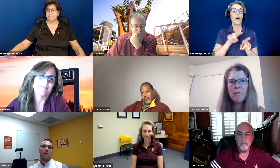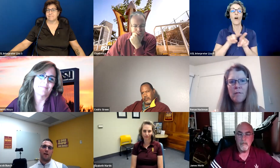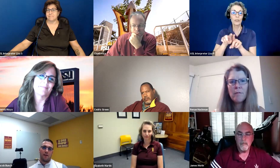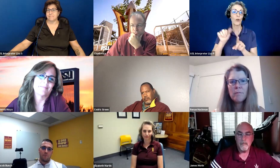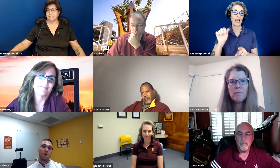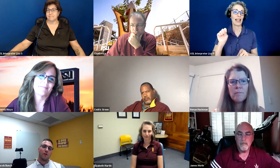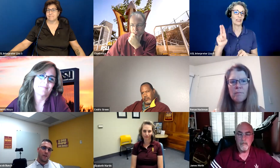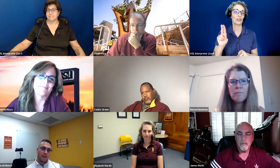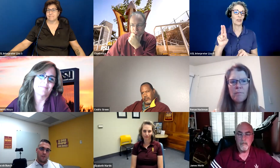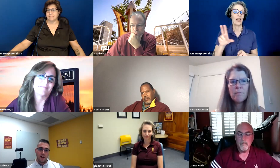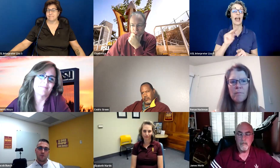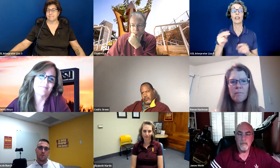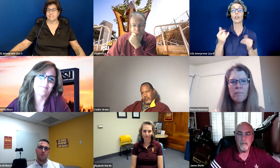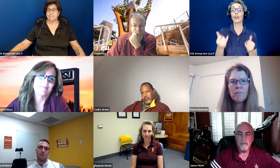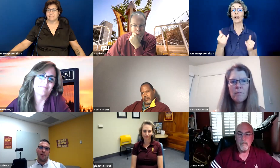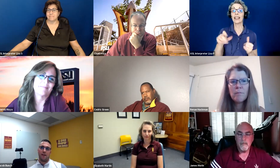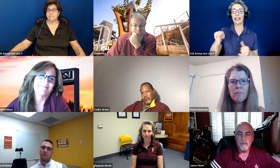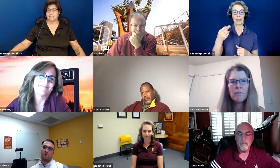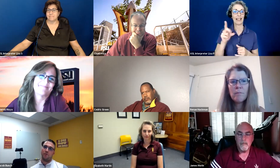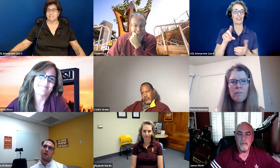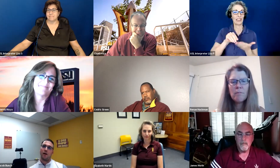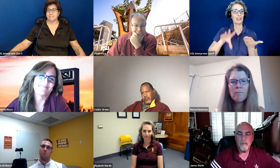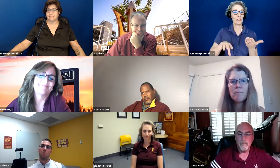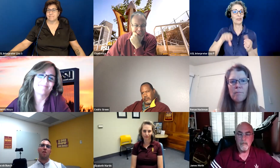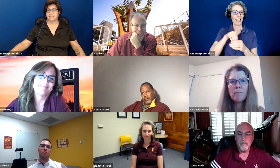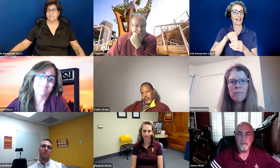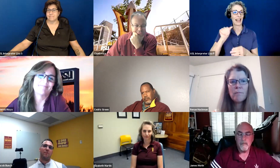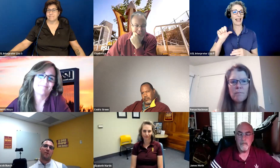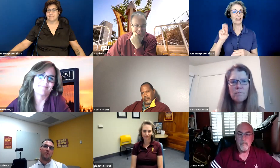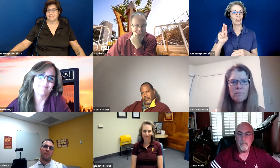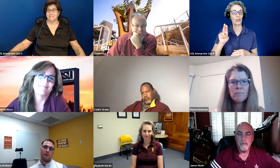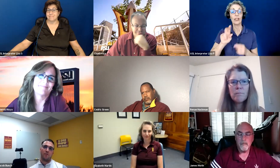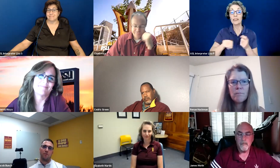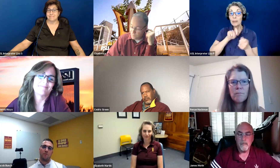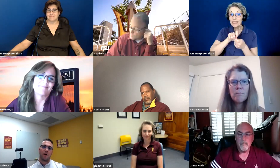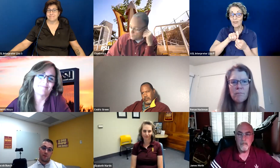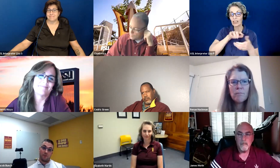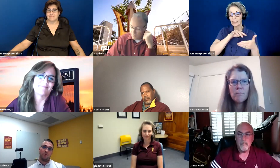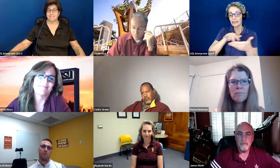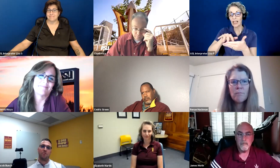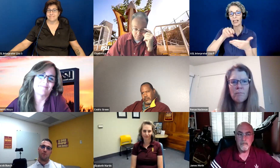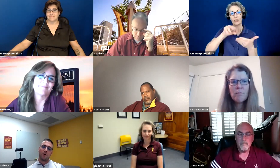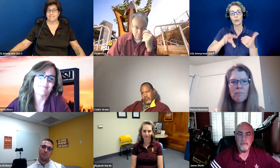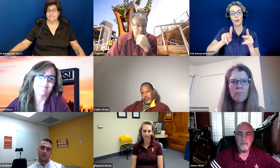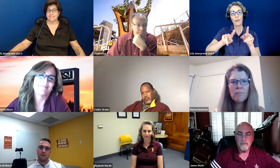And I'm currently a doctoral student at ASU, specifically studying the student population with which I work every day.